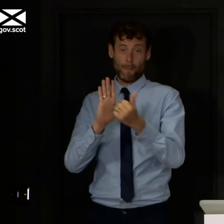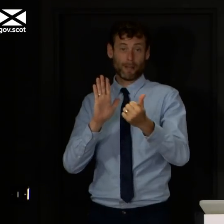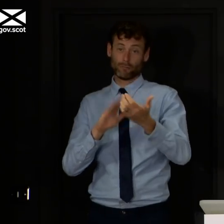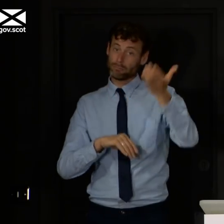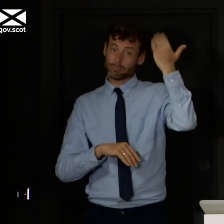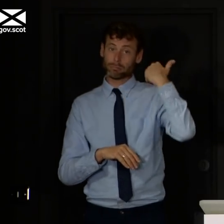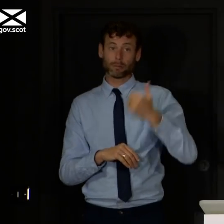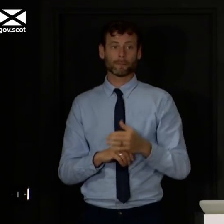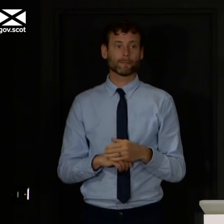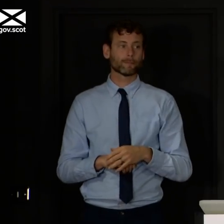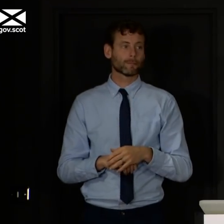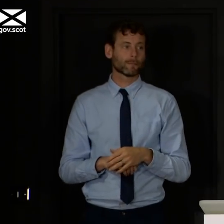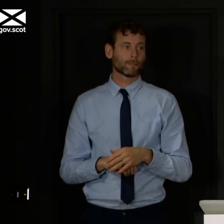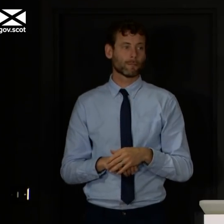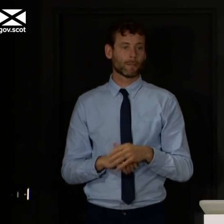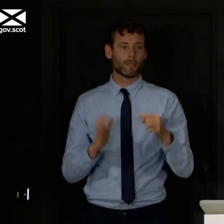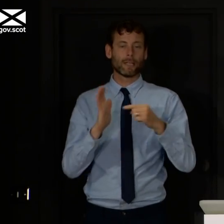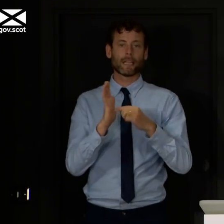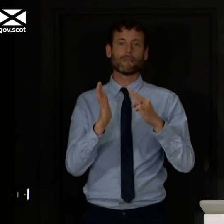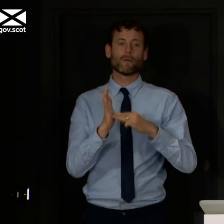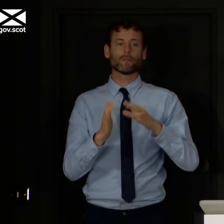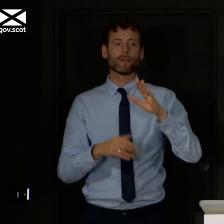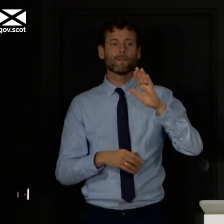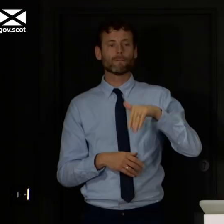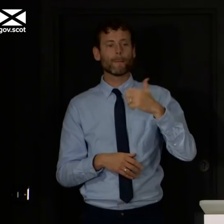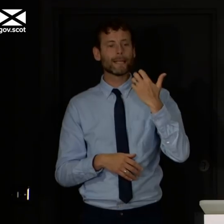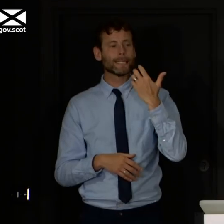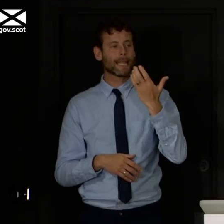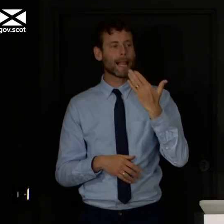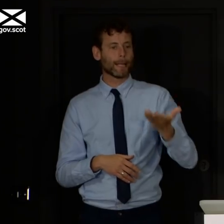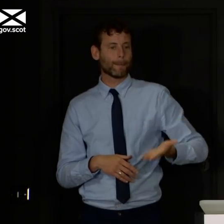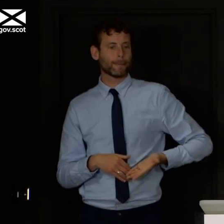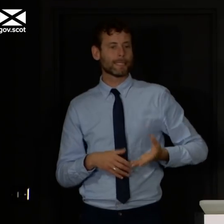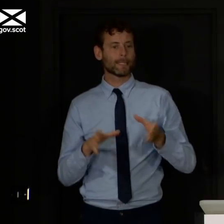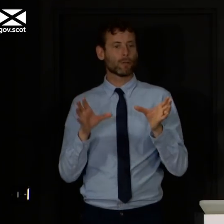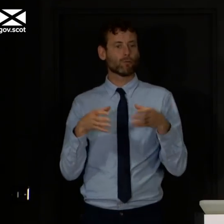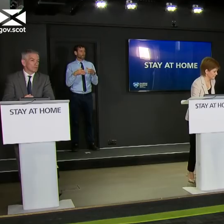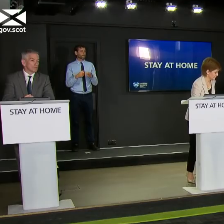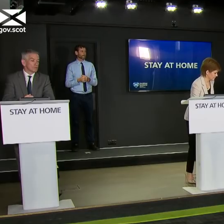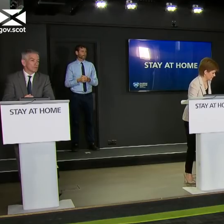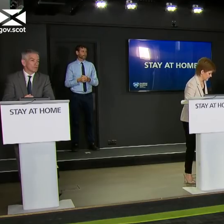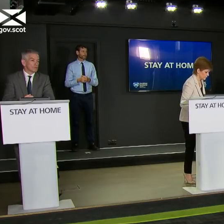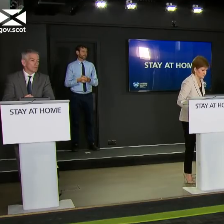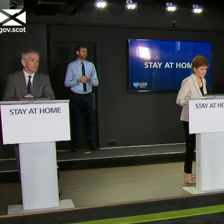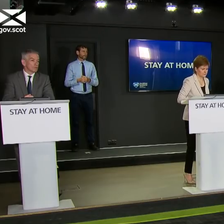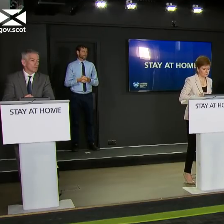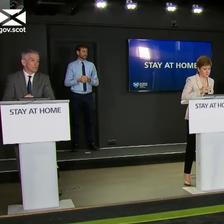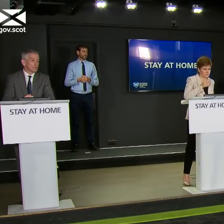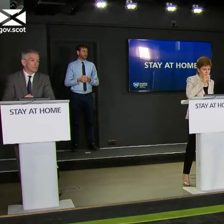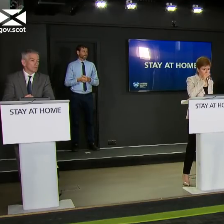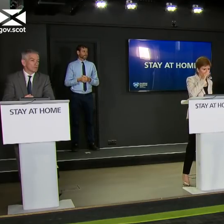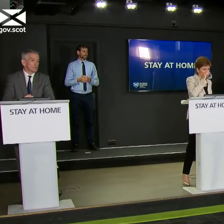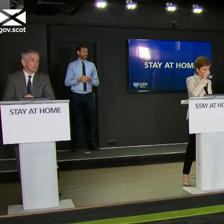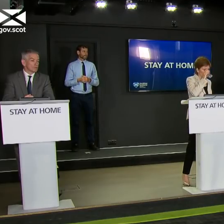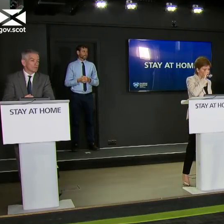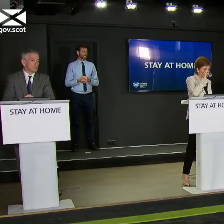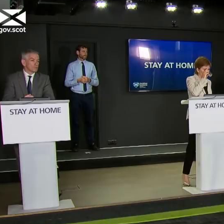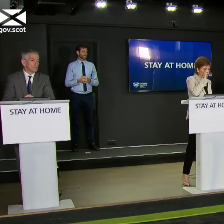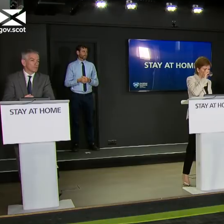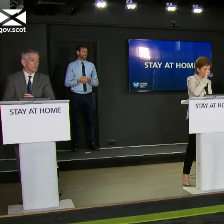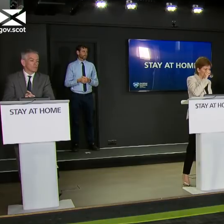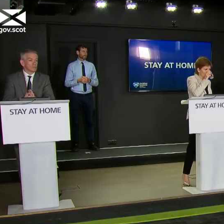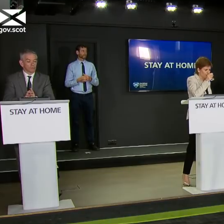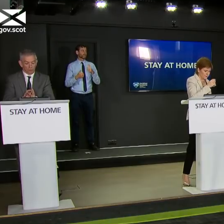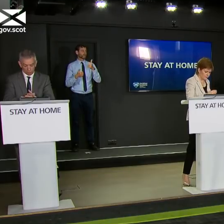Terry Murden from the Daily Business Group.